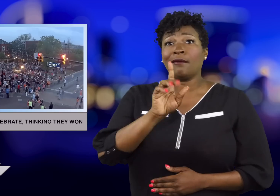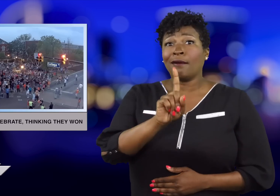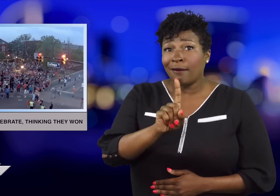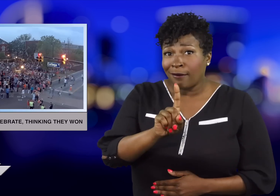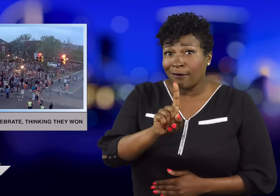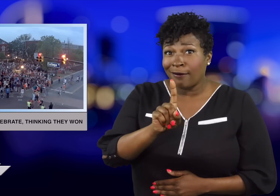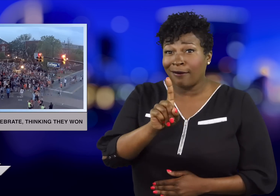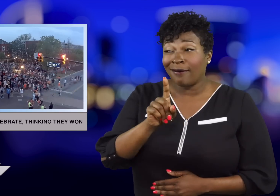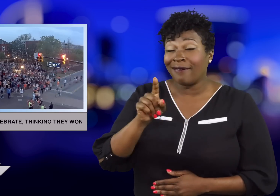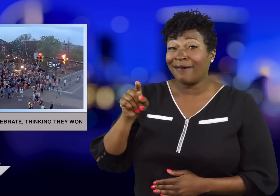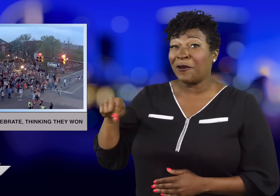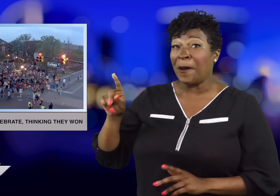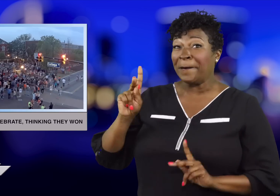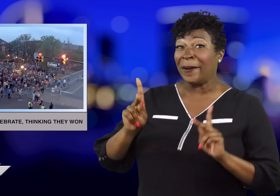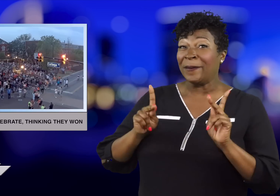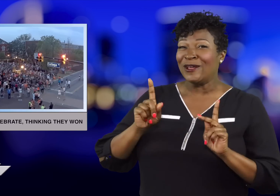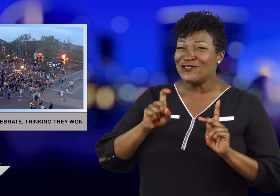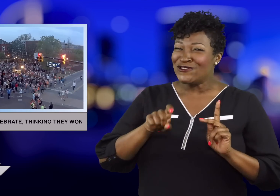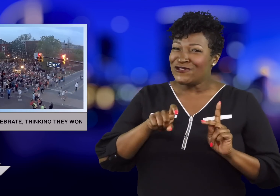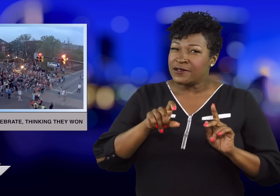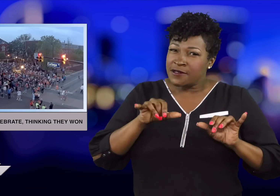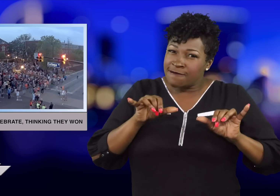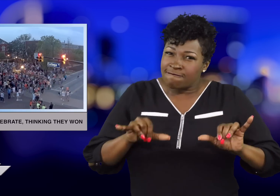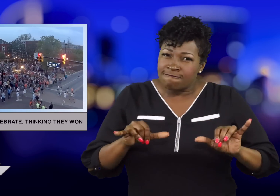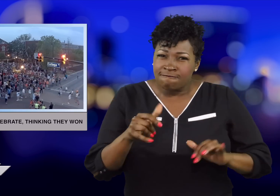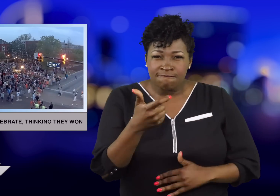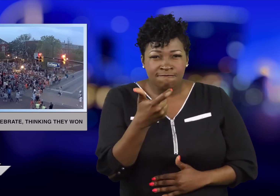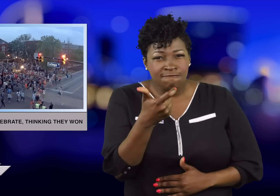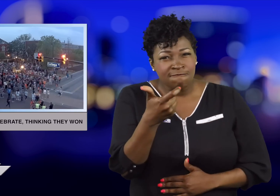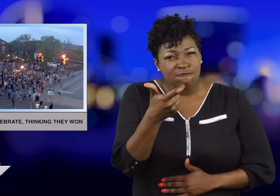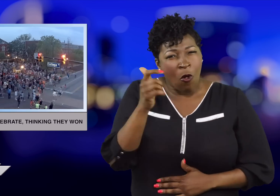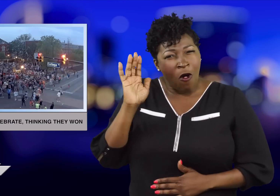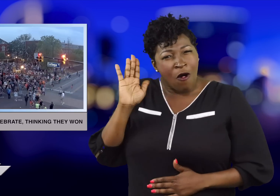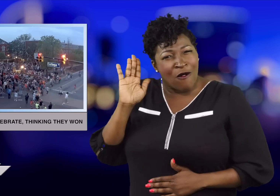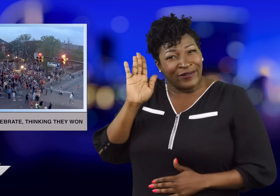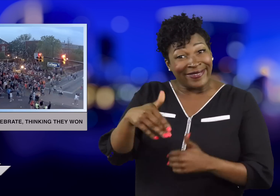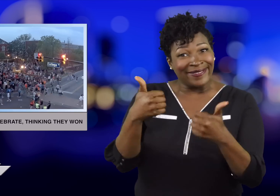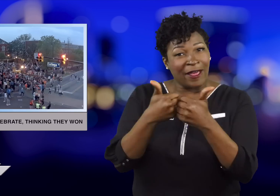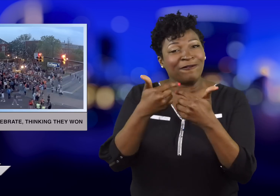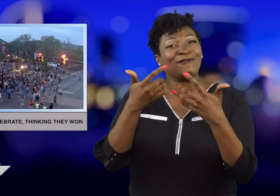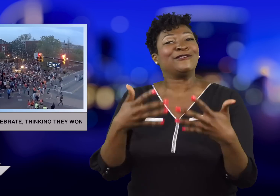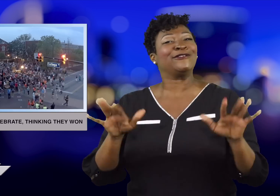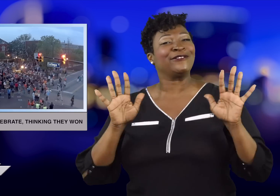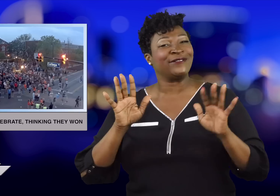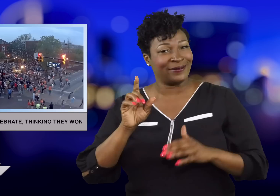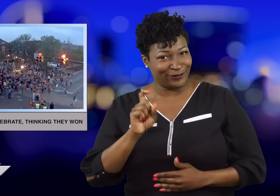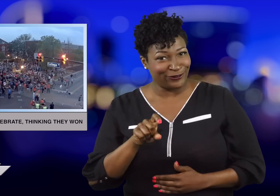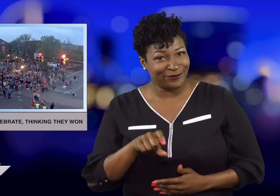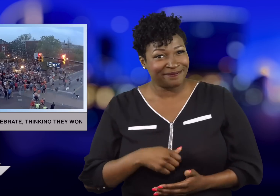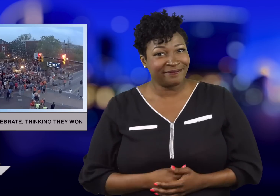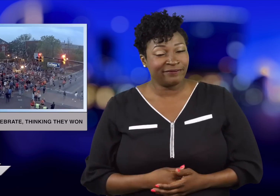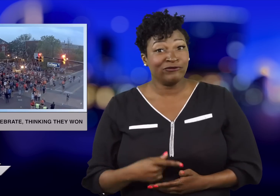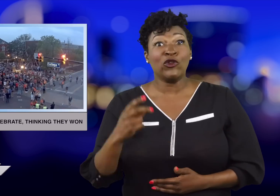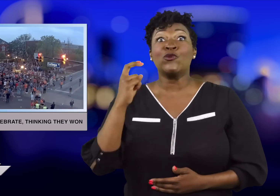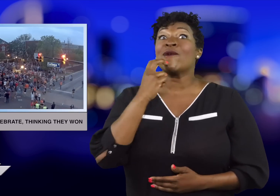But they should have stayed until the end of the game.